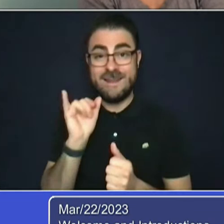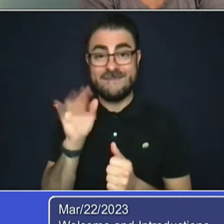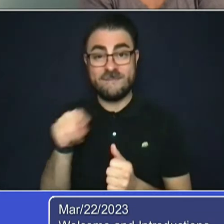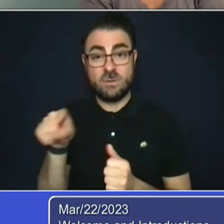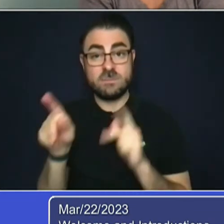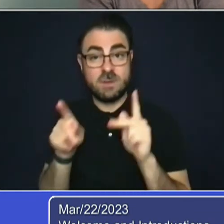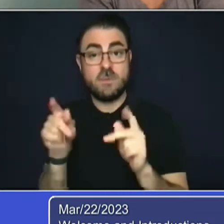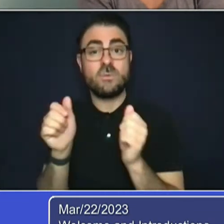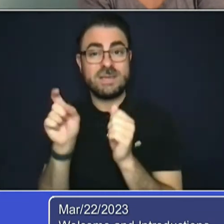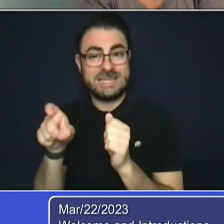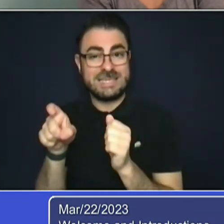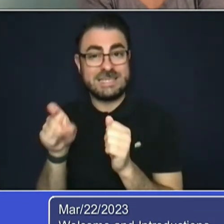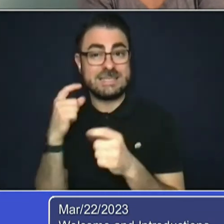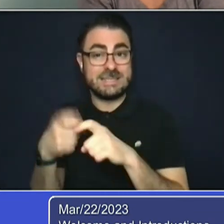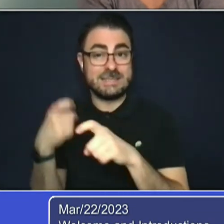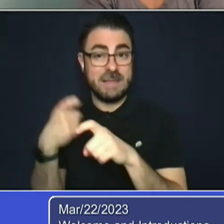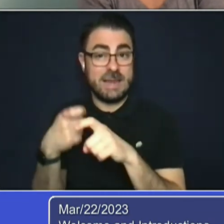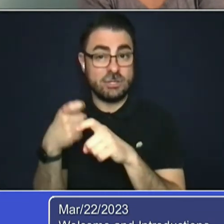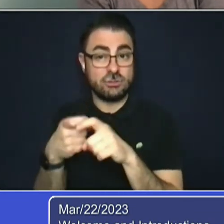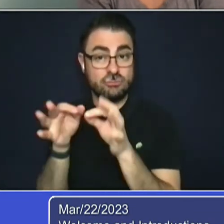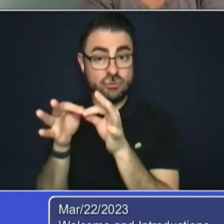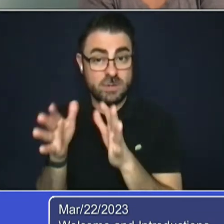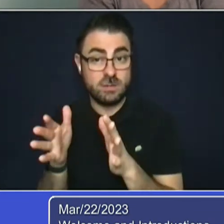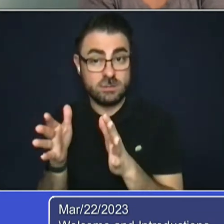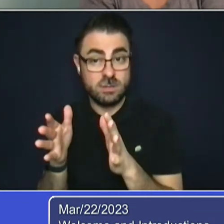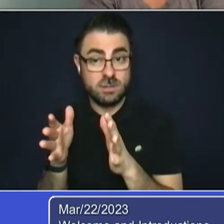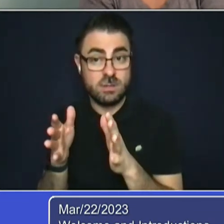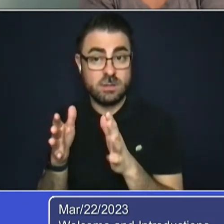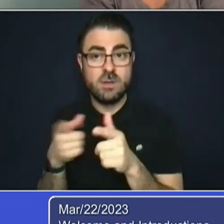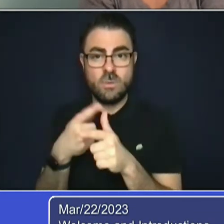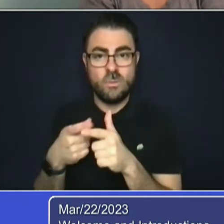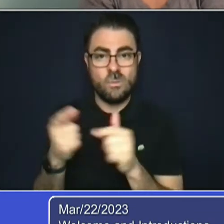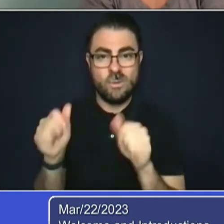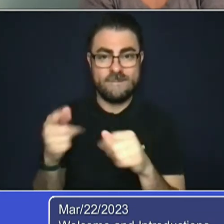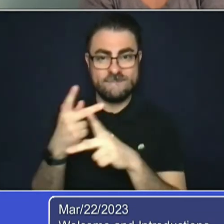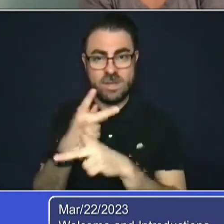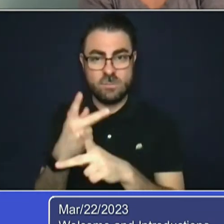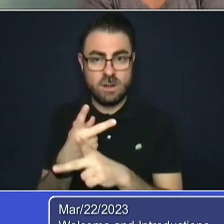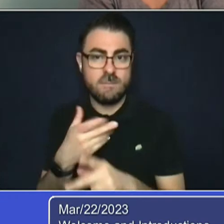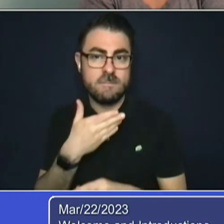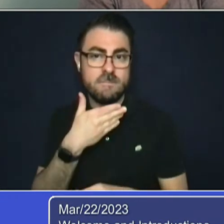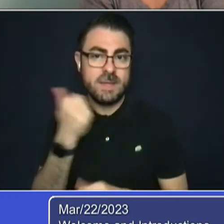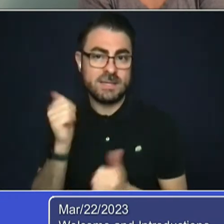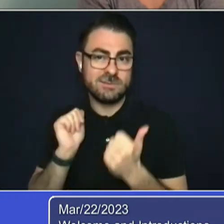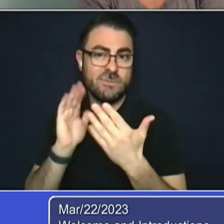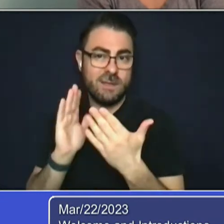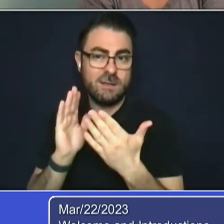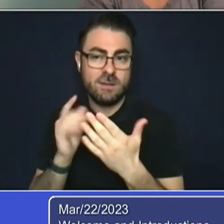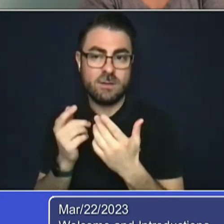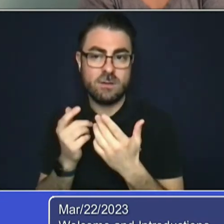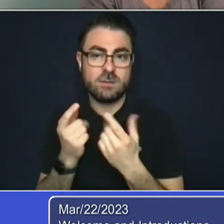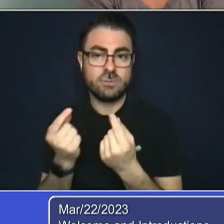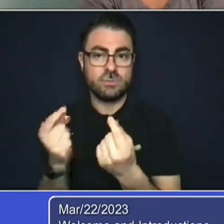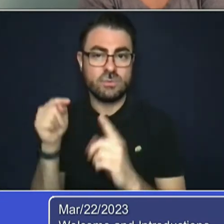IN THAT ROOM. I'M WONDERING, ROMEO, IF I